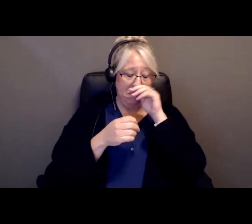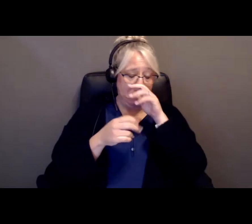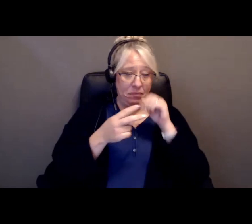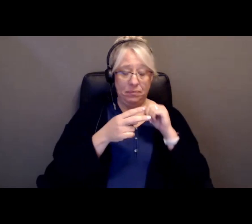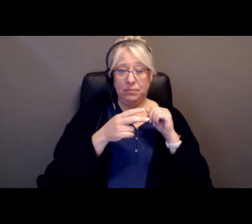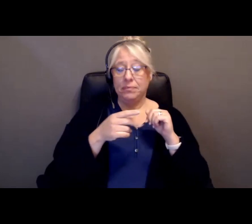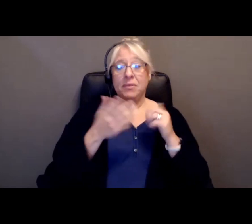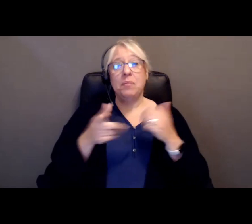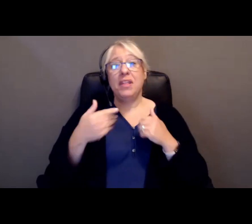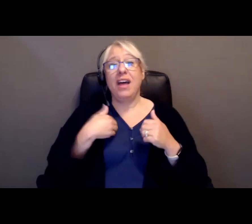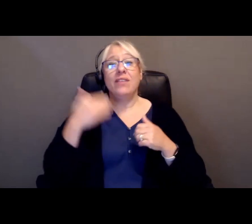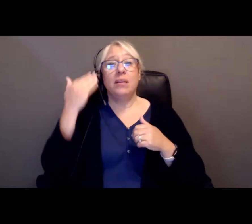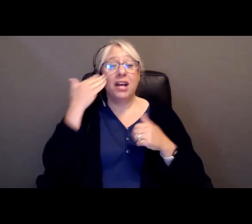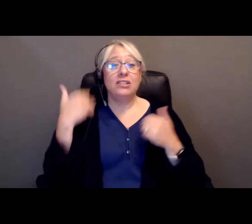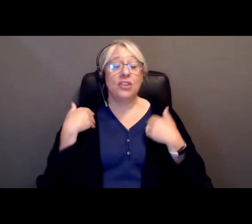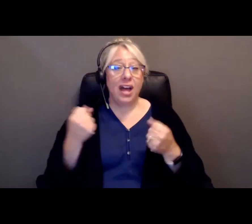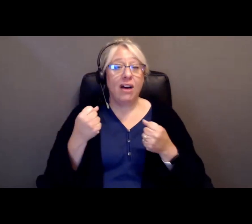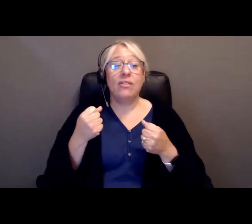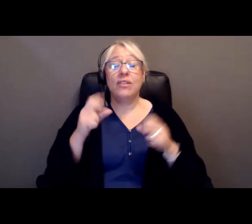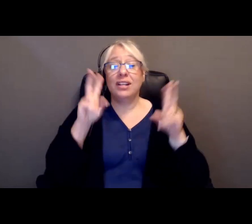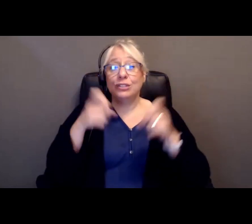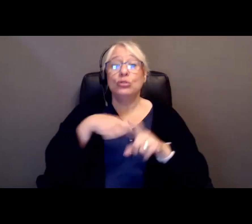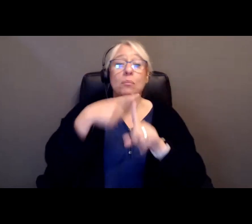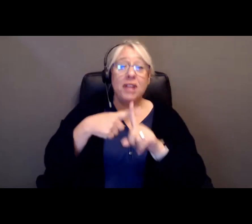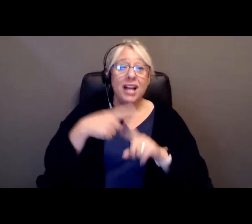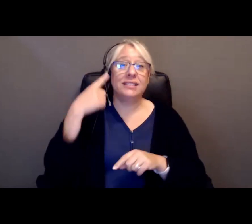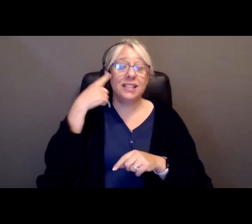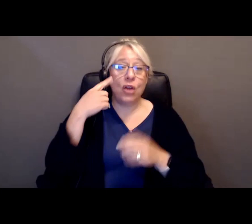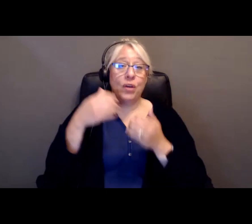mental health issue and also have a hearing loss -- how they were so discounted. And my